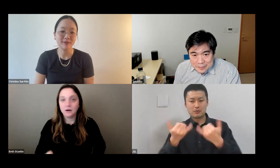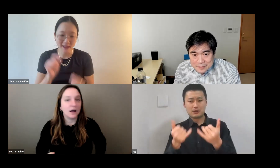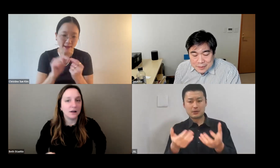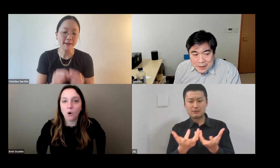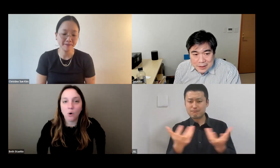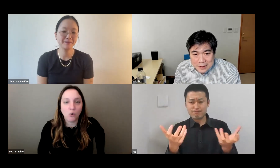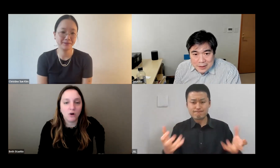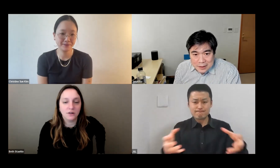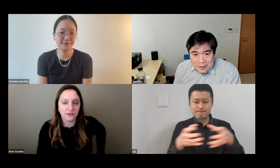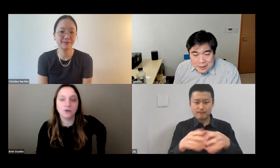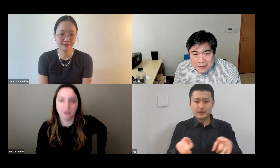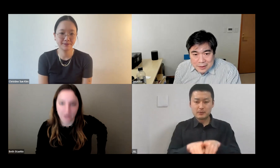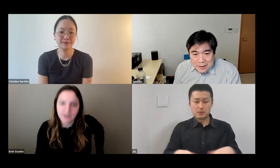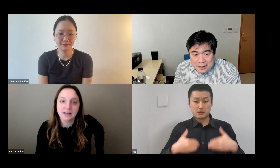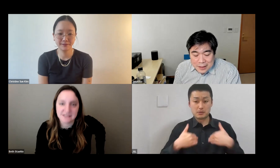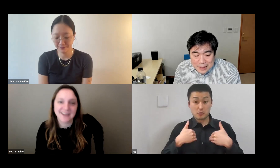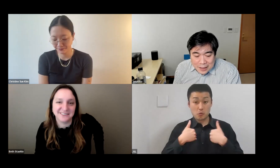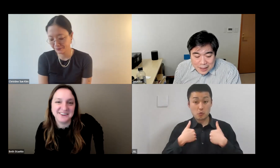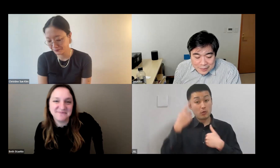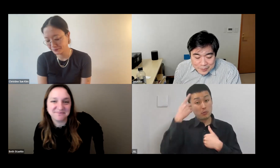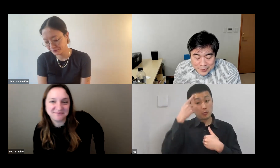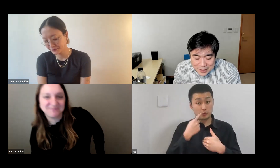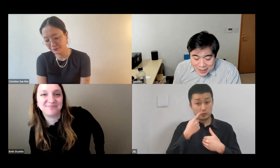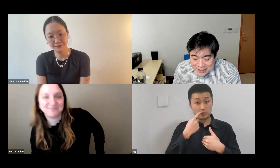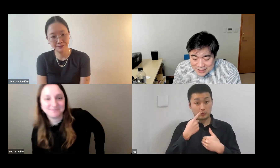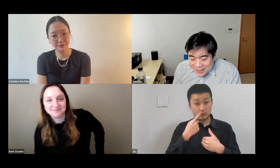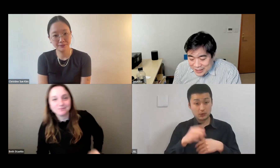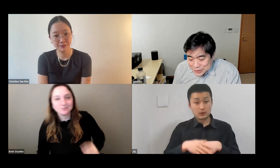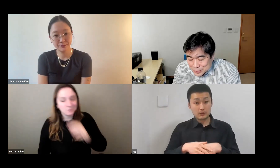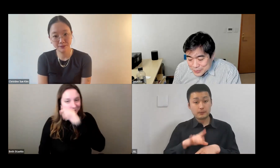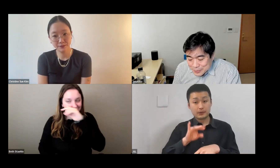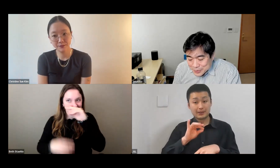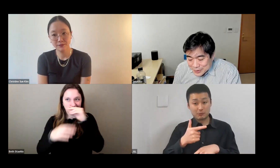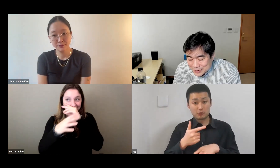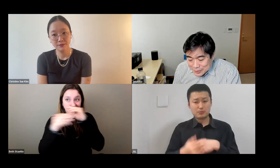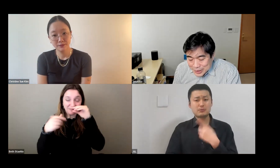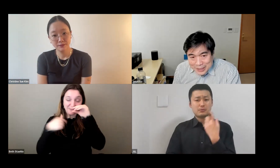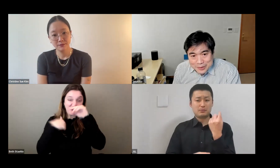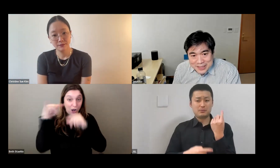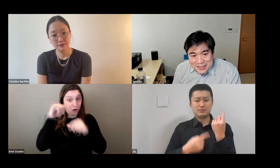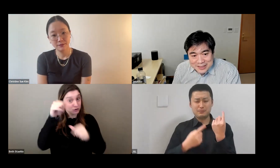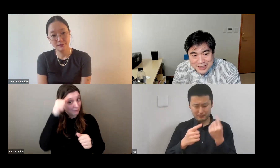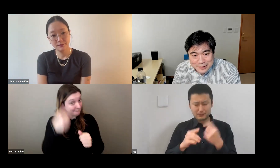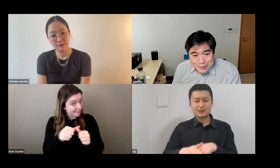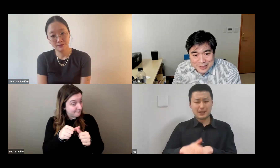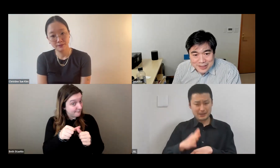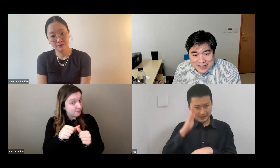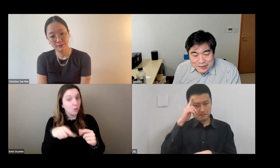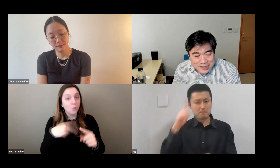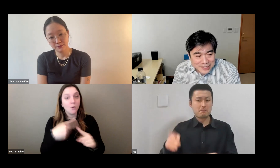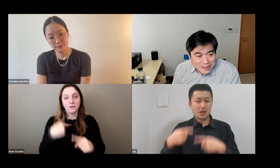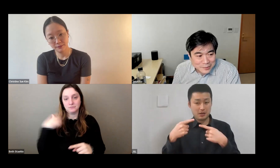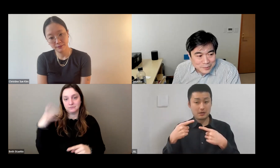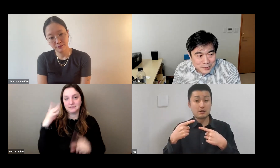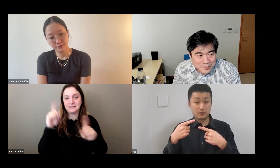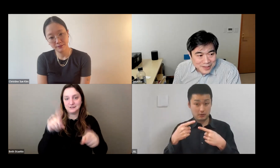I wholeheartedly agree. Exactly. And I also remember when I was at Ted with Christine,